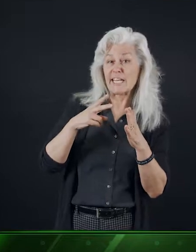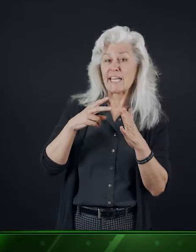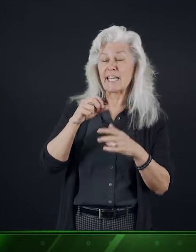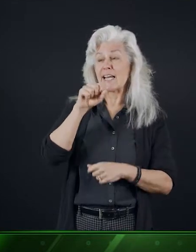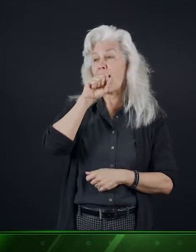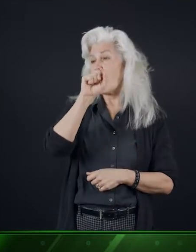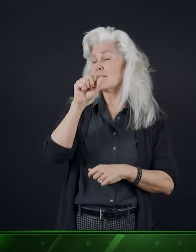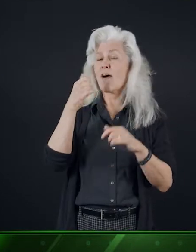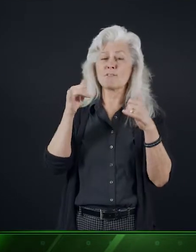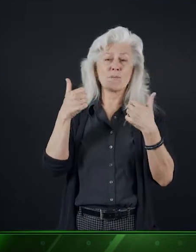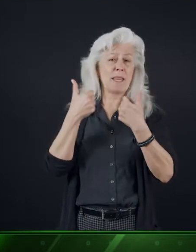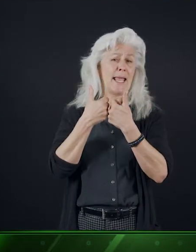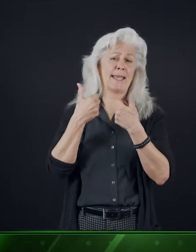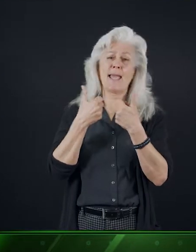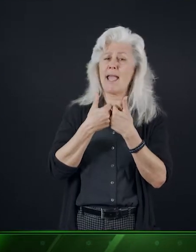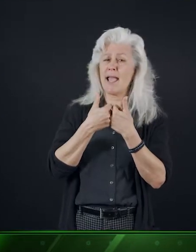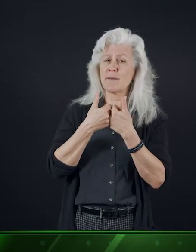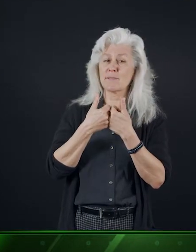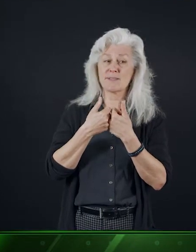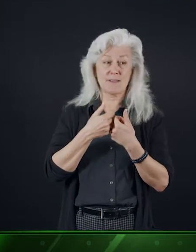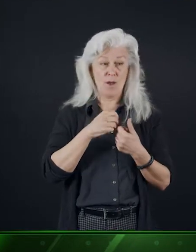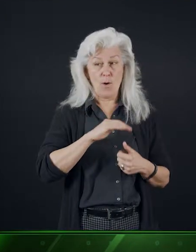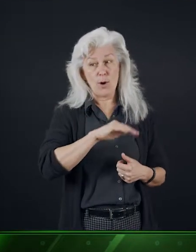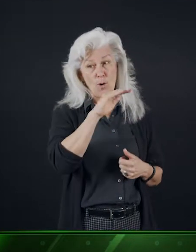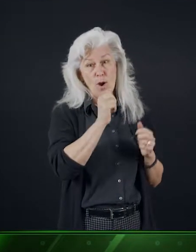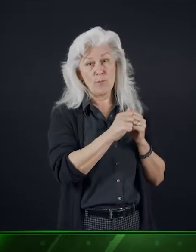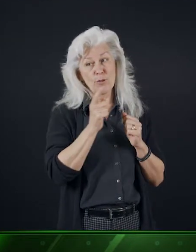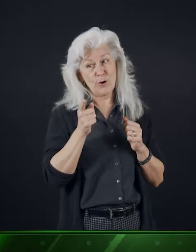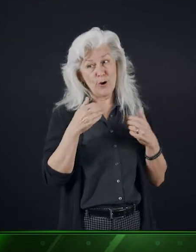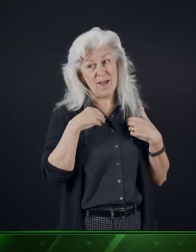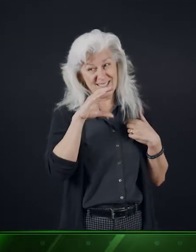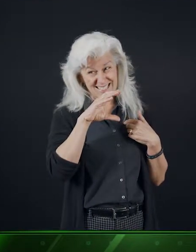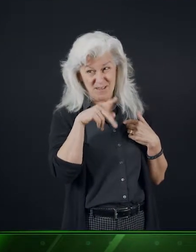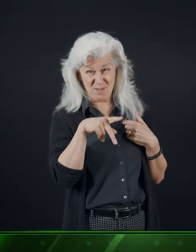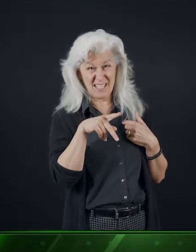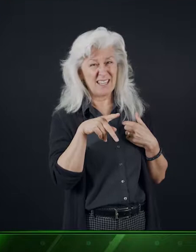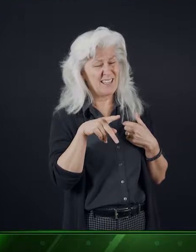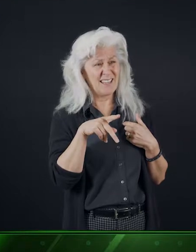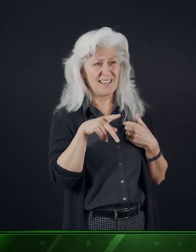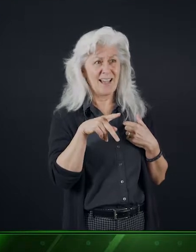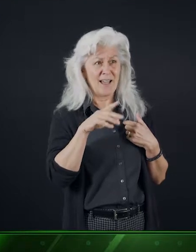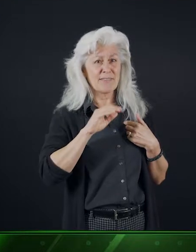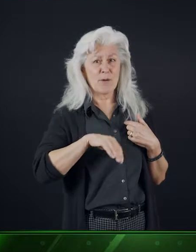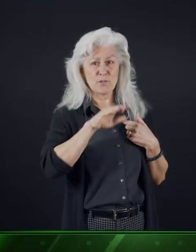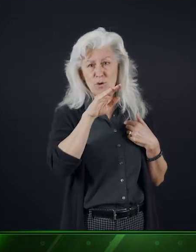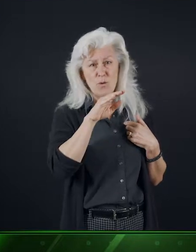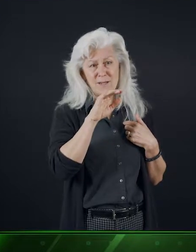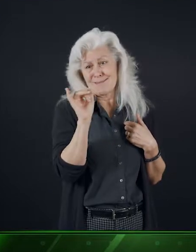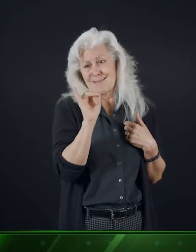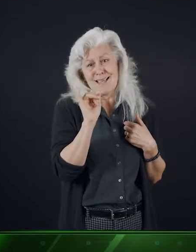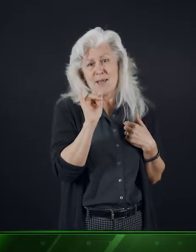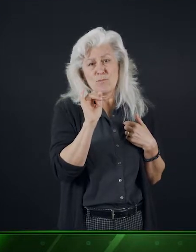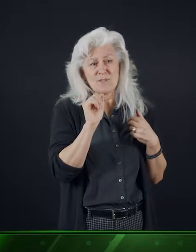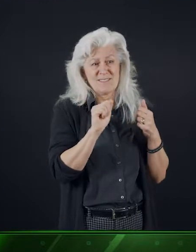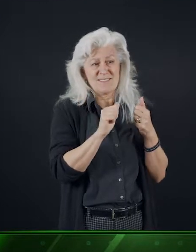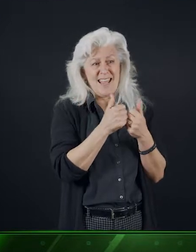I love to play video games. Growing up with Lindsey having cerebral palsy was growing up as it was with any younger sister, I'd say.